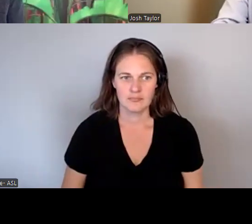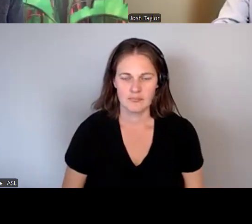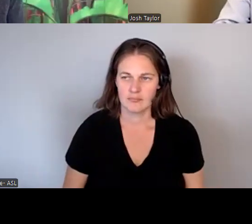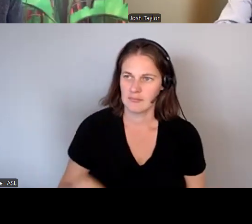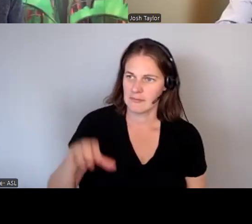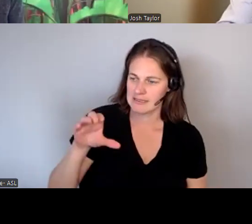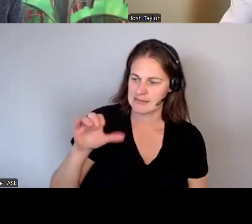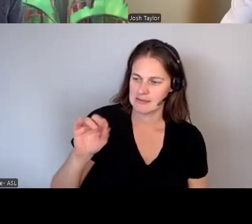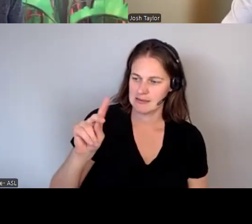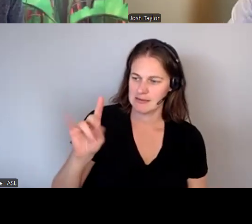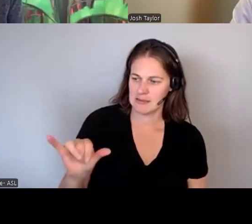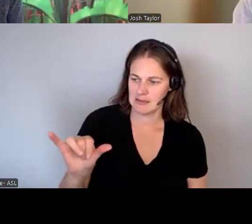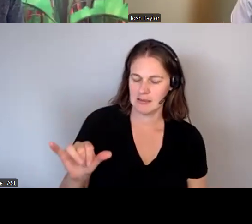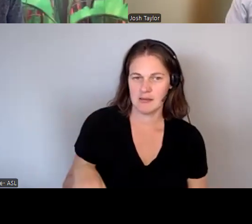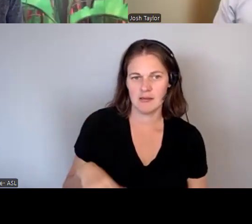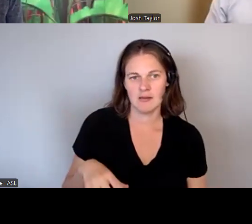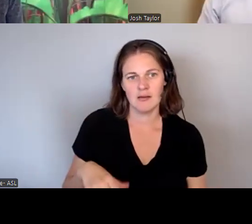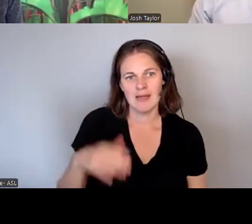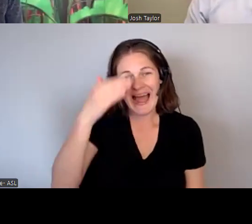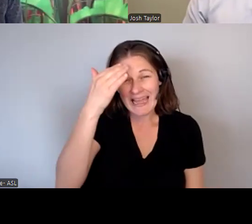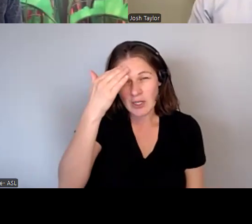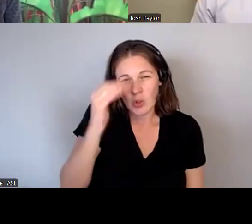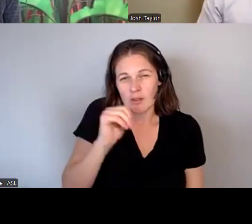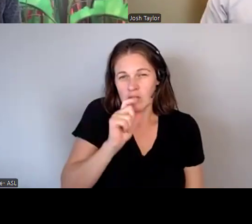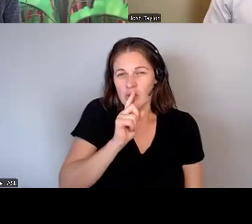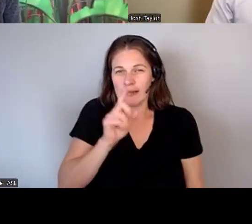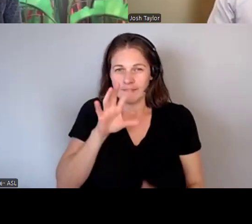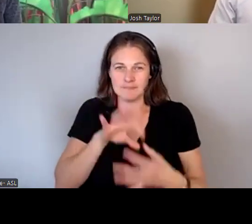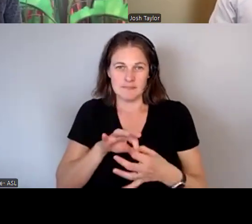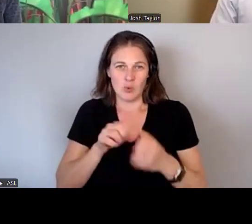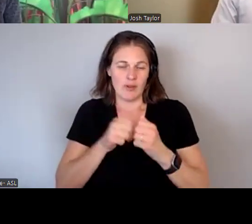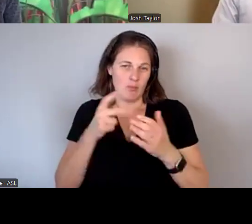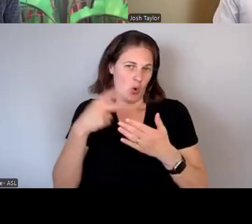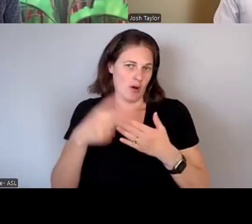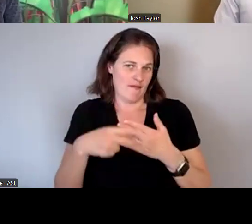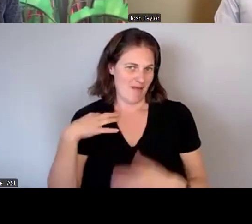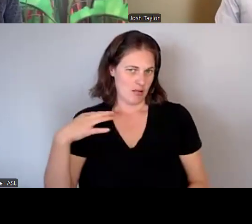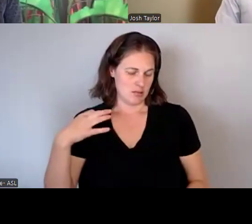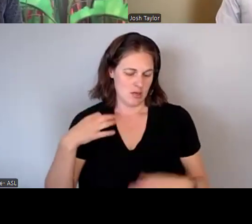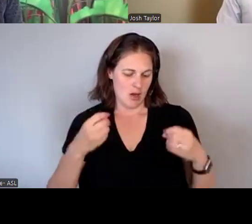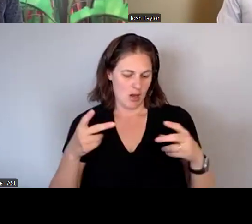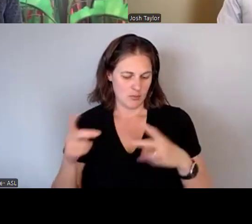I know this doesn't relate exactly to programming. I mean, volunteer opportunities can be work-based,